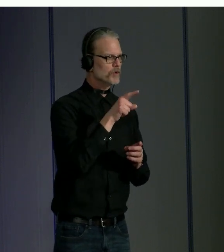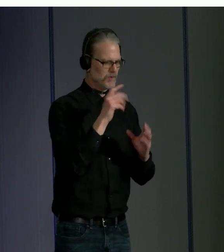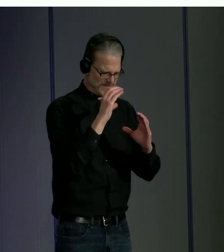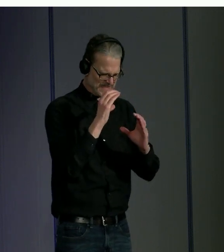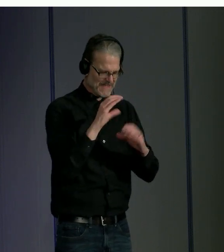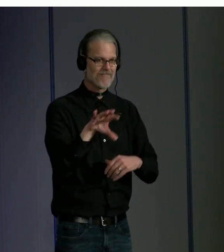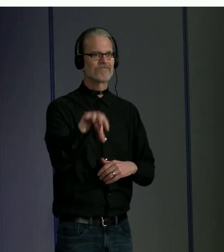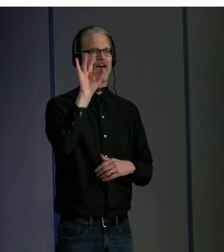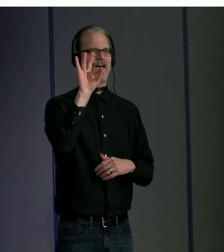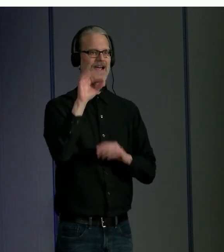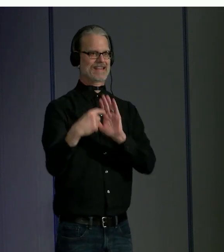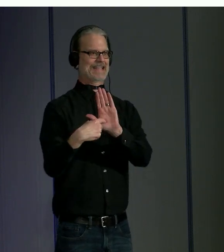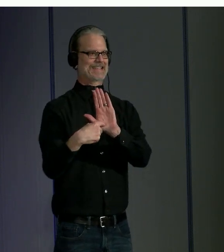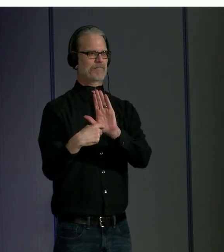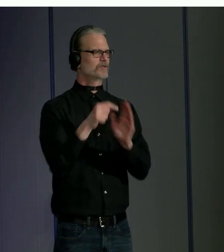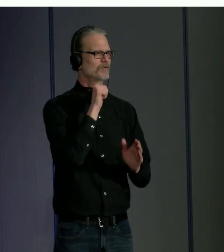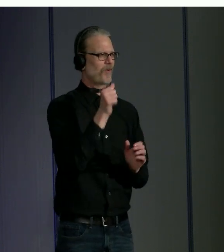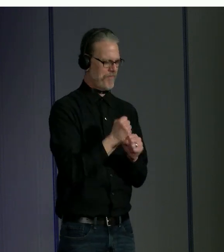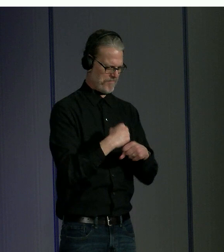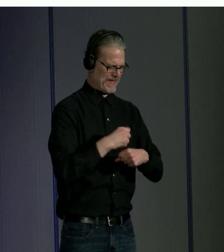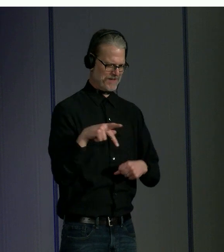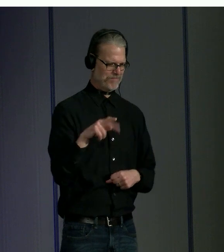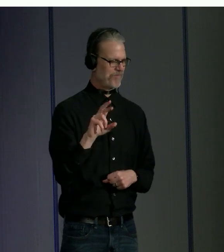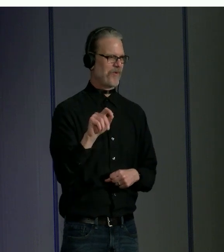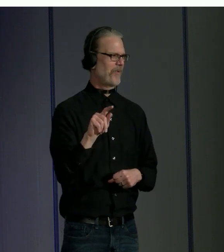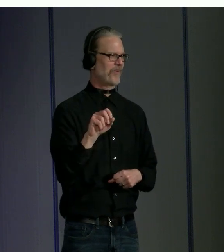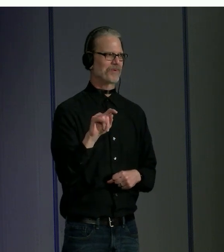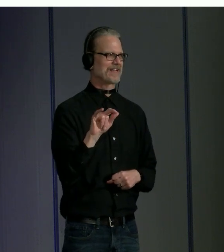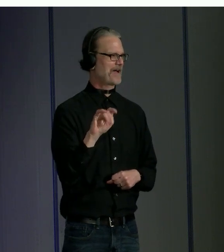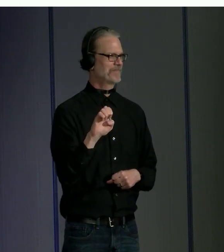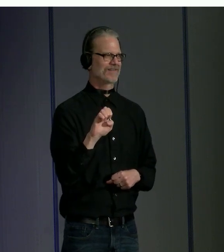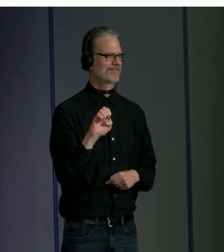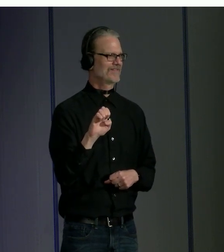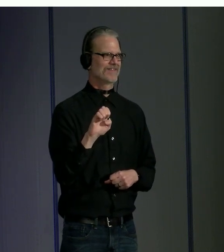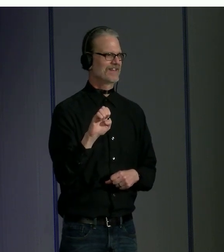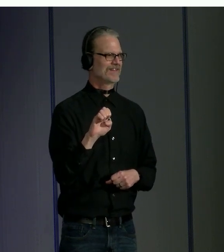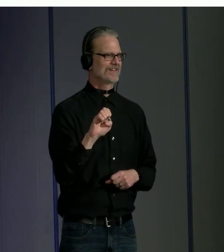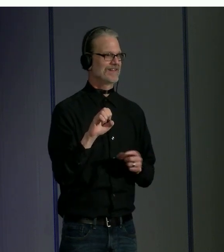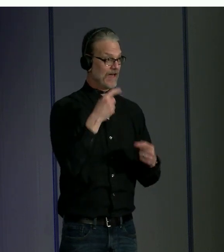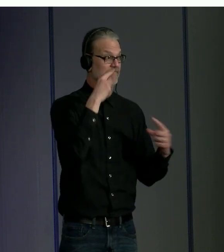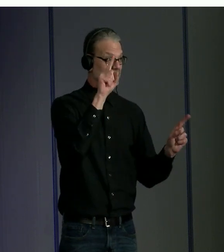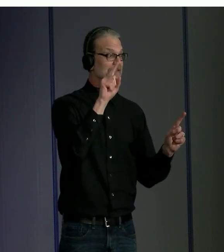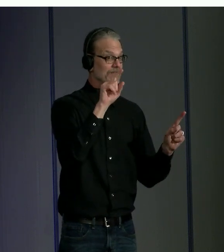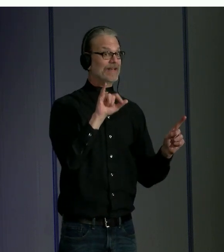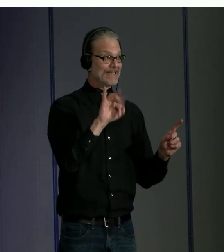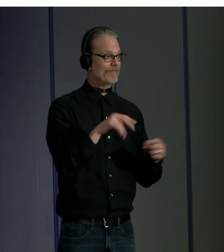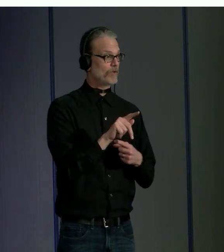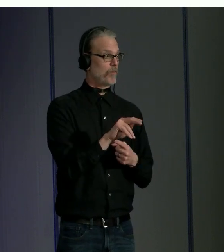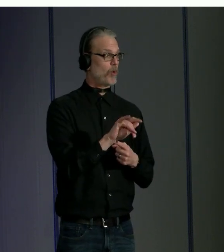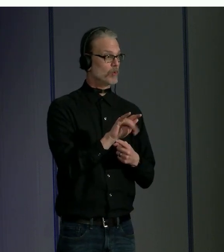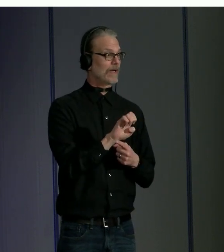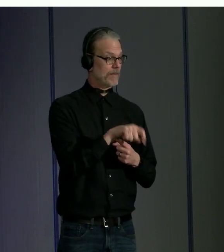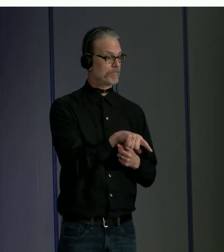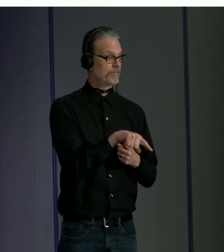Don't prototype them. Prototypes are only really, really effective if the prototype is truly enough to create